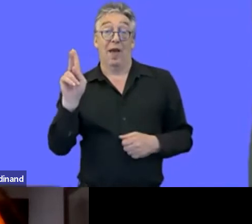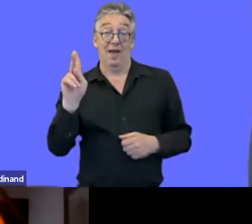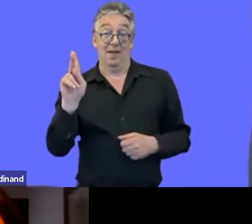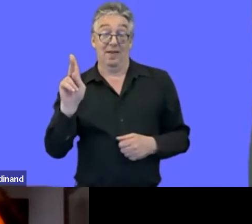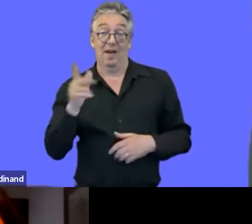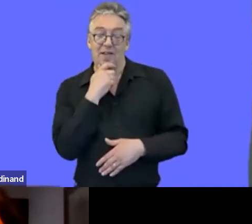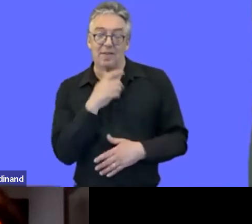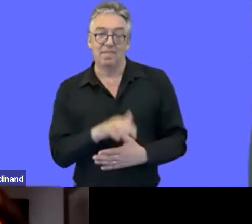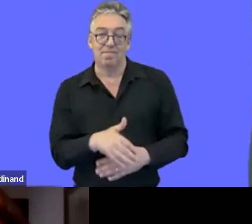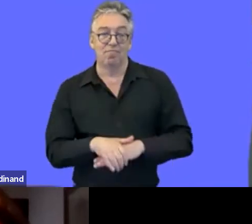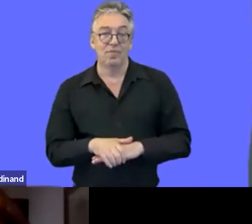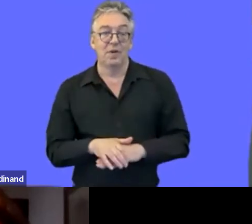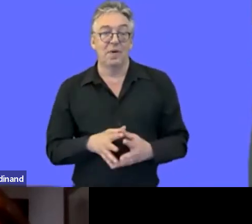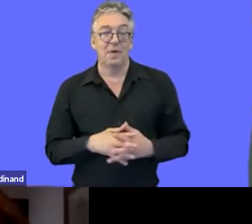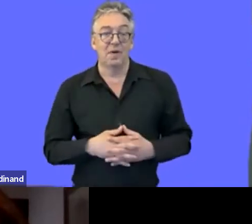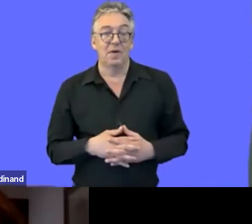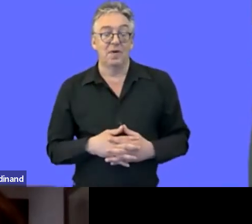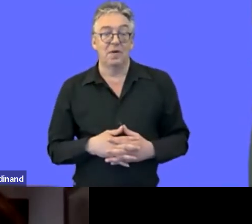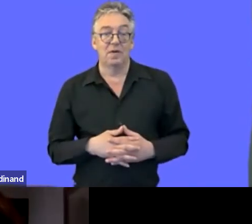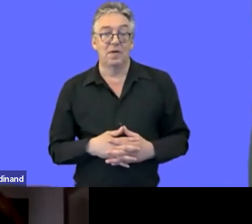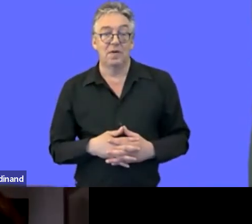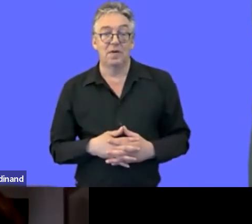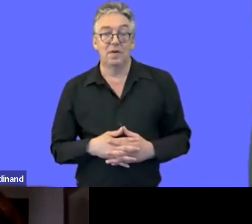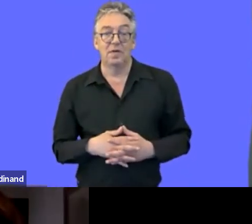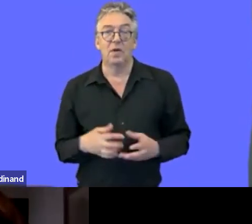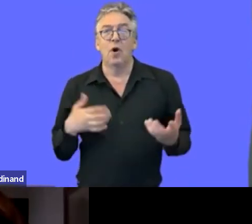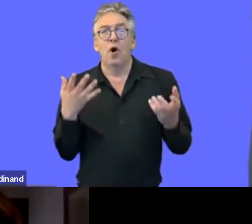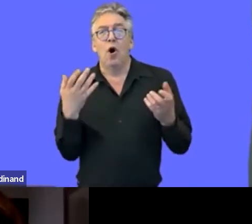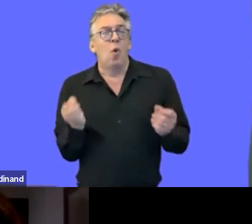Why I wanted to highlight this was because a specific question was asked